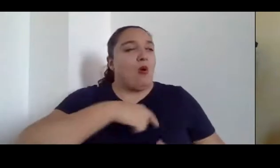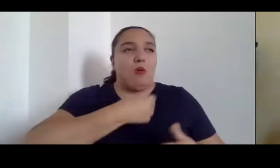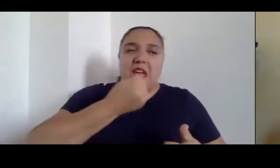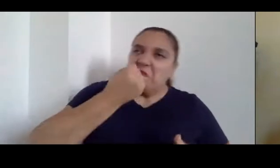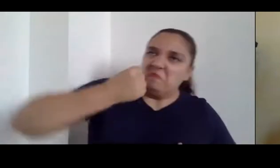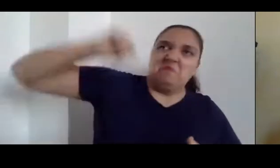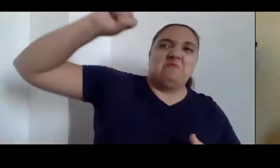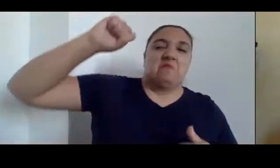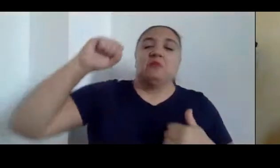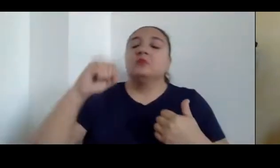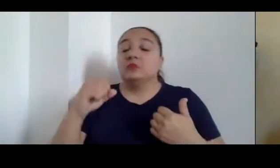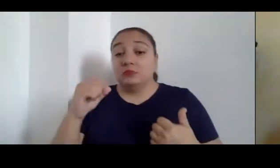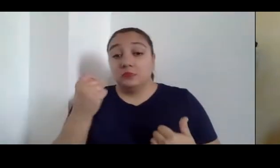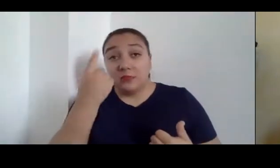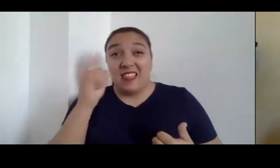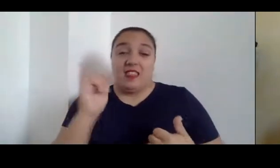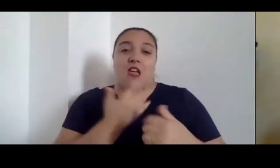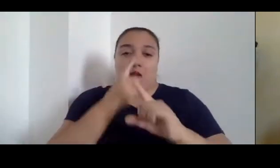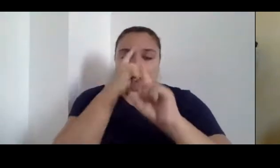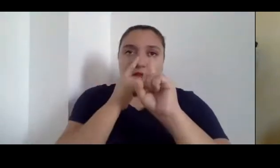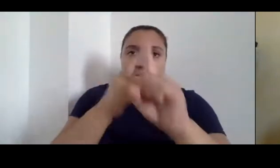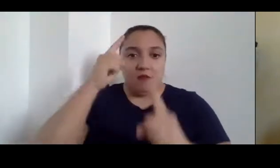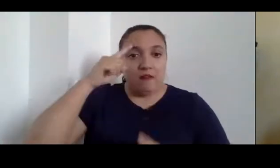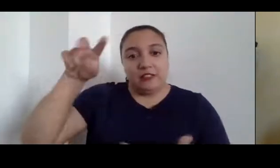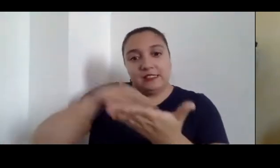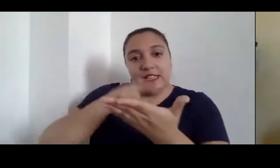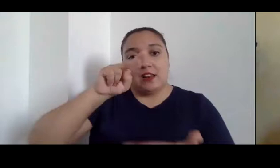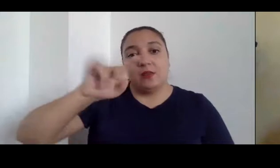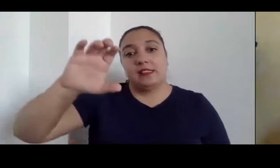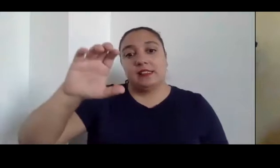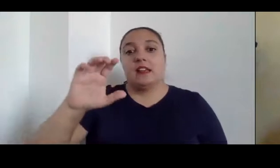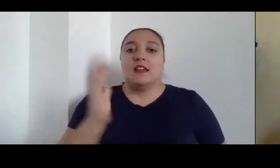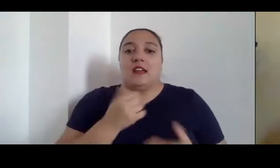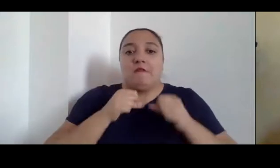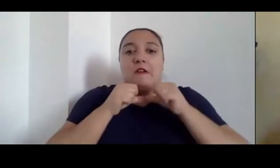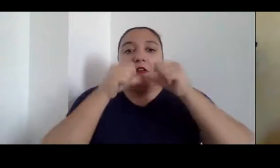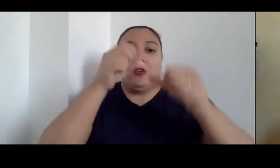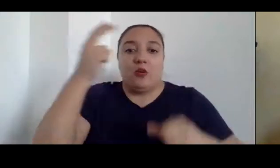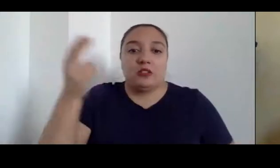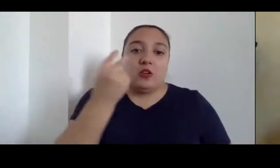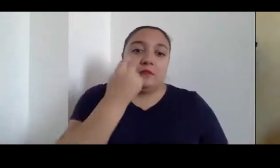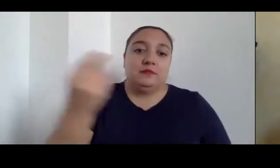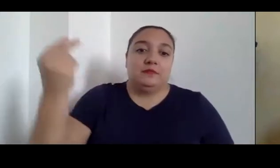historical acknowledgment practice and our Justice, Equity, and Inclusion strategy. We